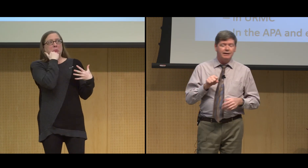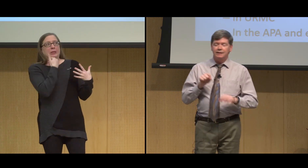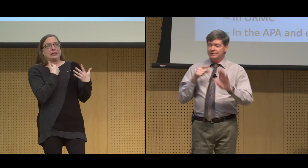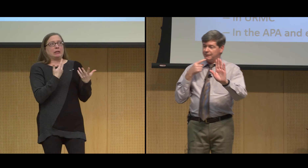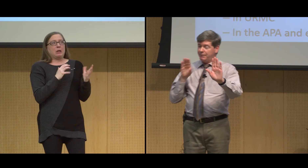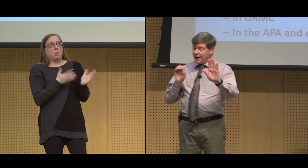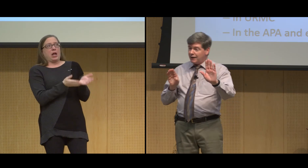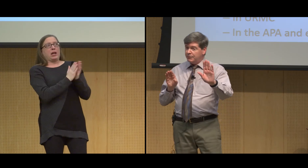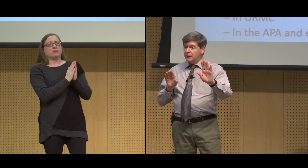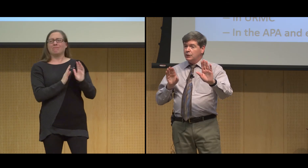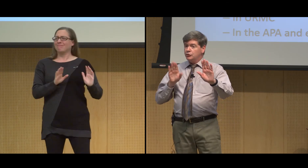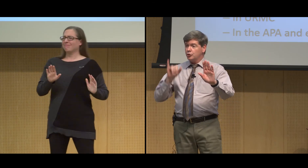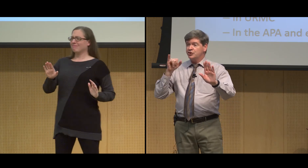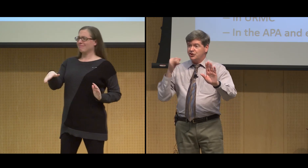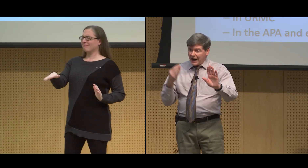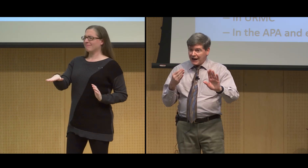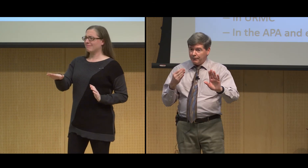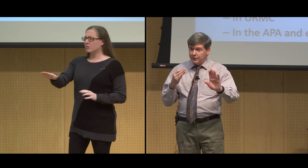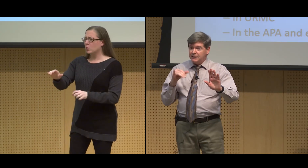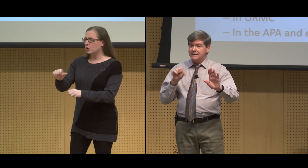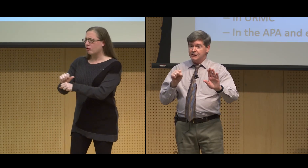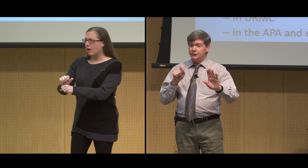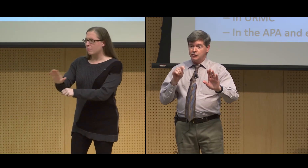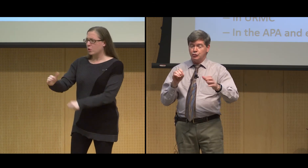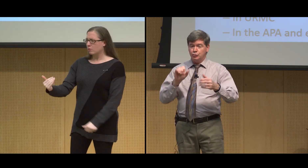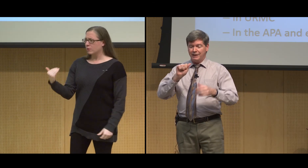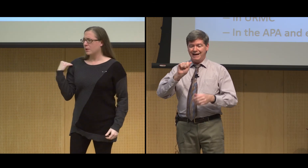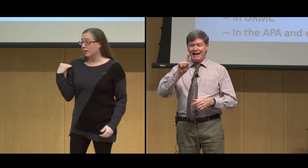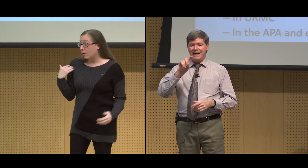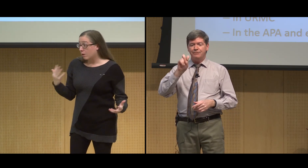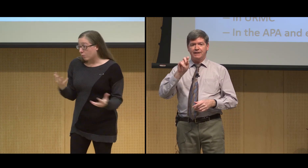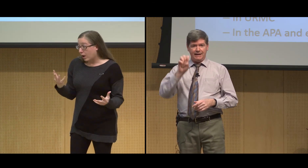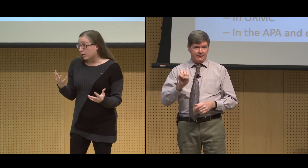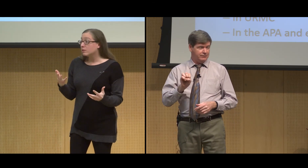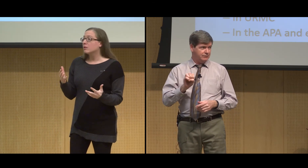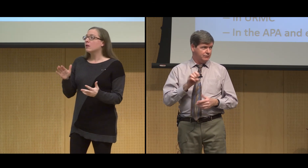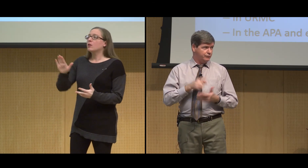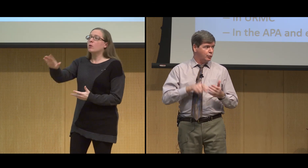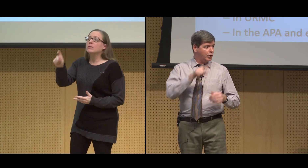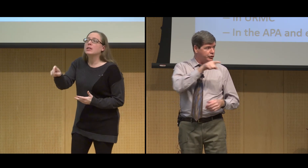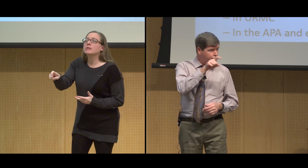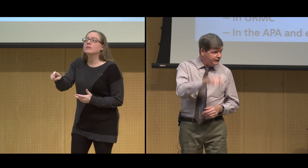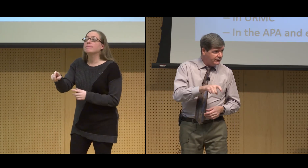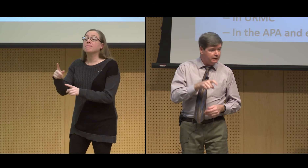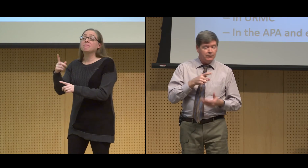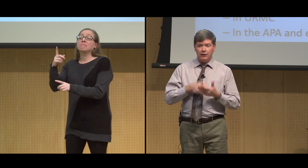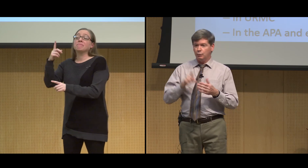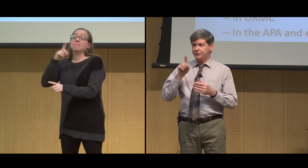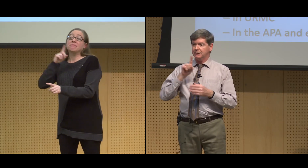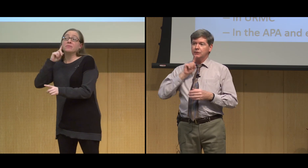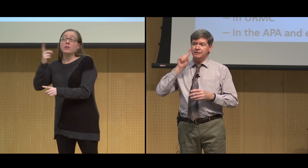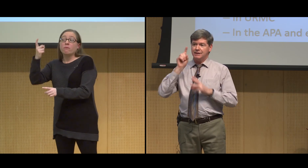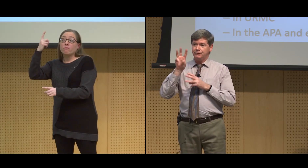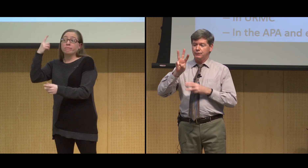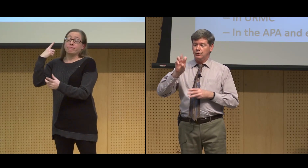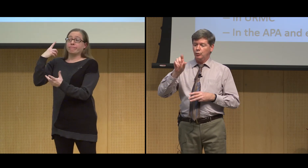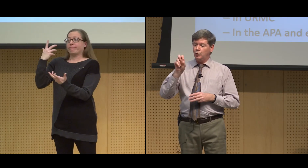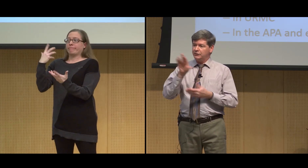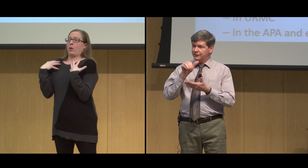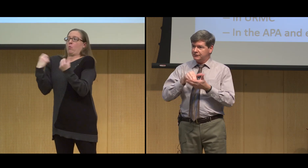and he said, "Bob, your job is to advocate "for what you need and what the--what "the Deaf Wellness Center needs.